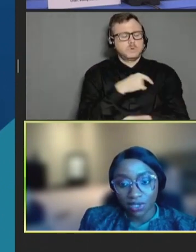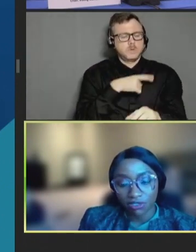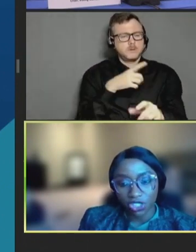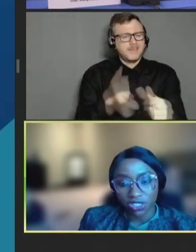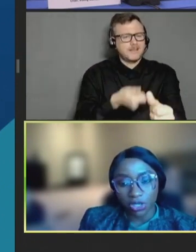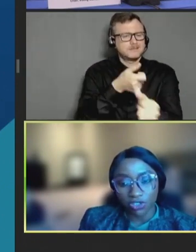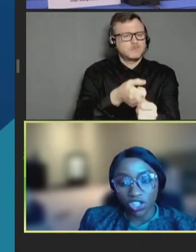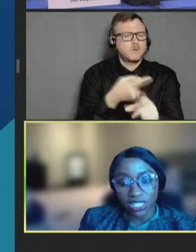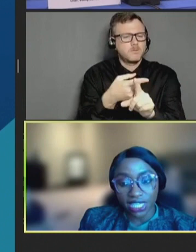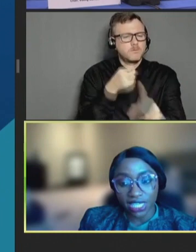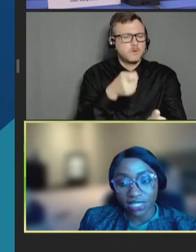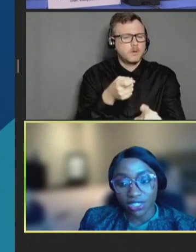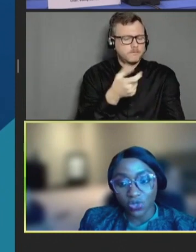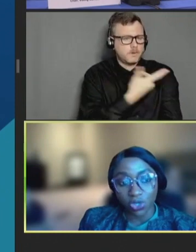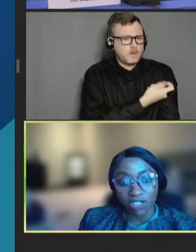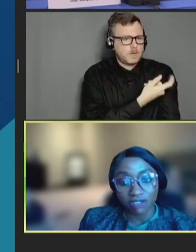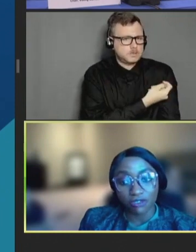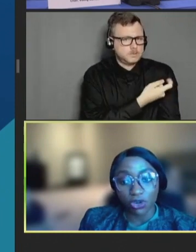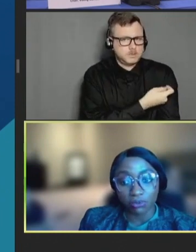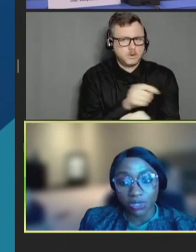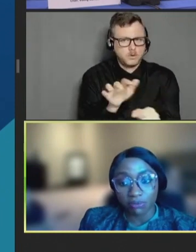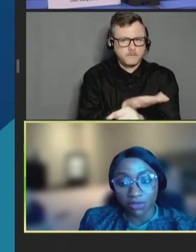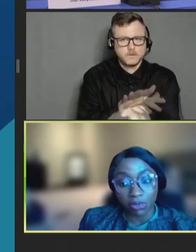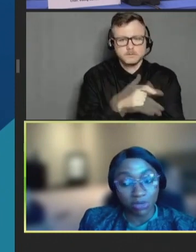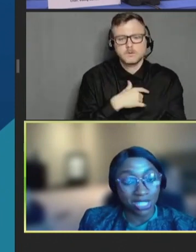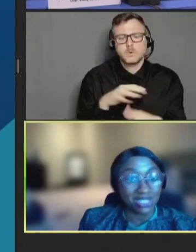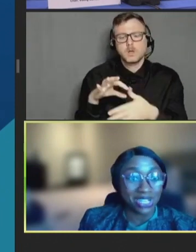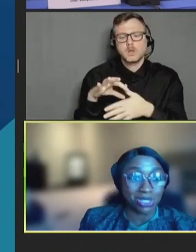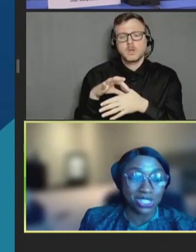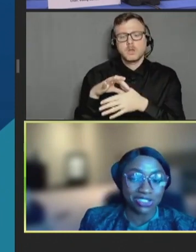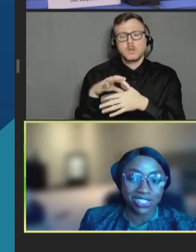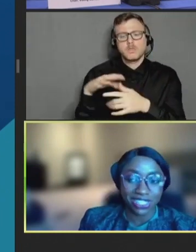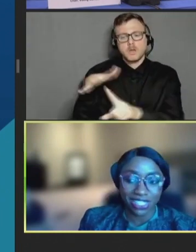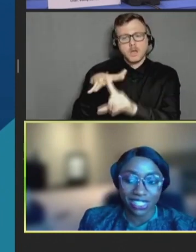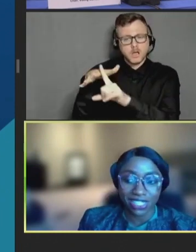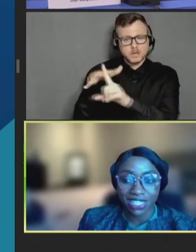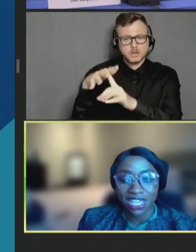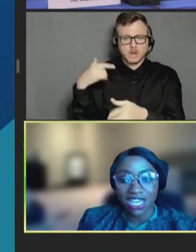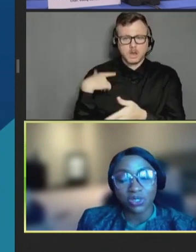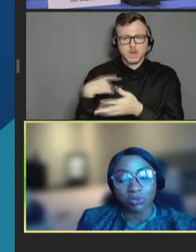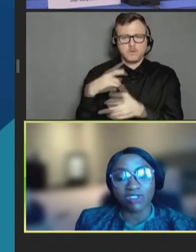For just a bit of context into what informs the perspective that I'll be sharing today and also,